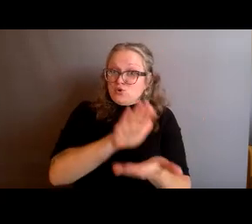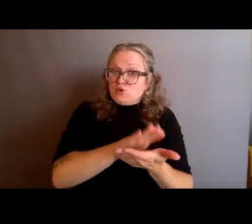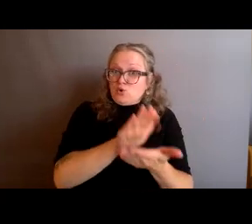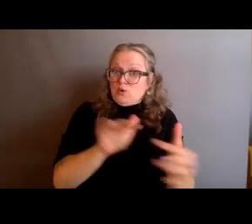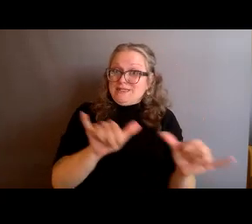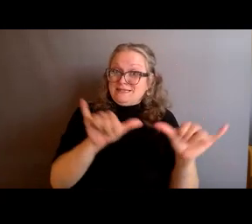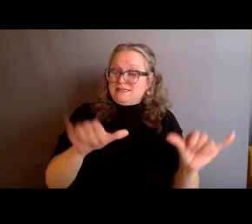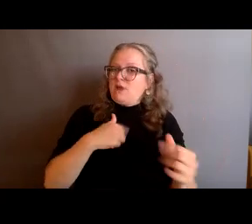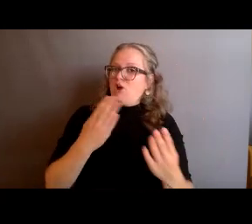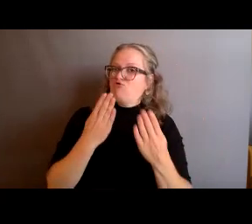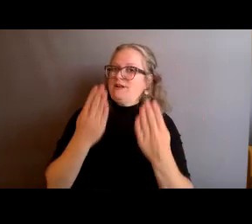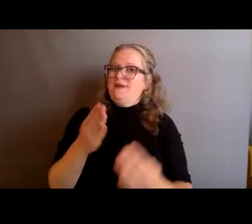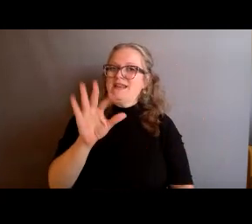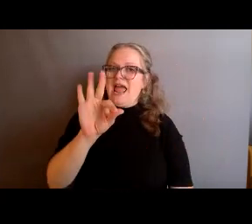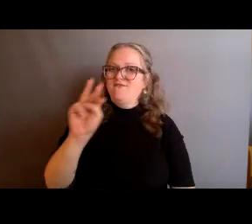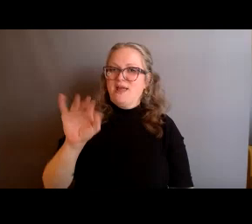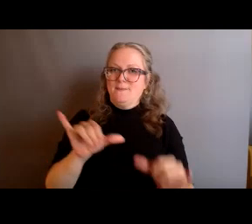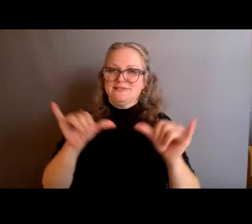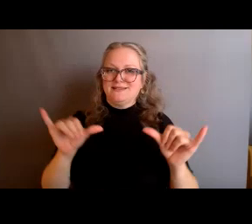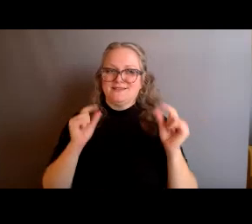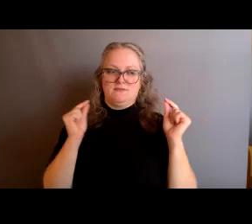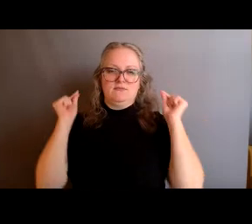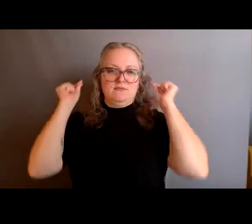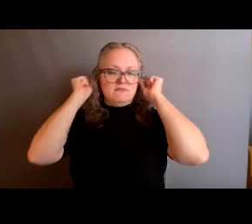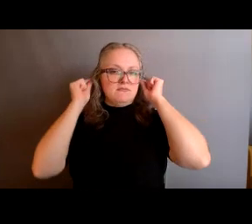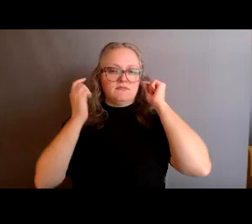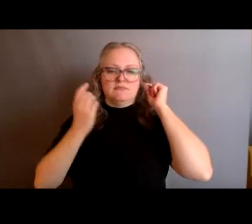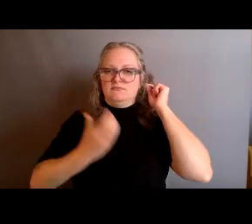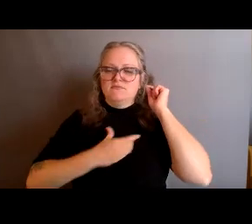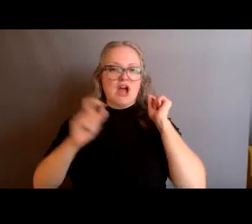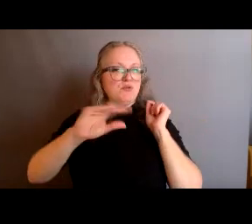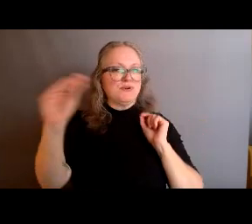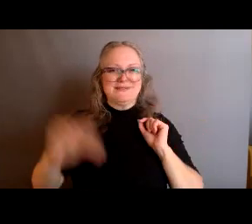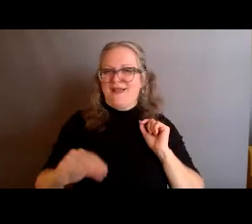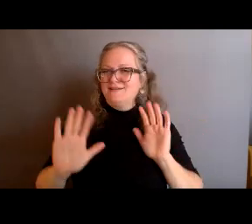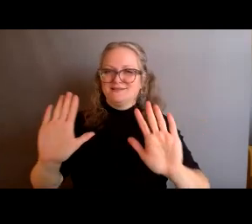an FM system 100%. Nothing helps.